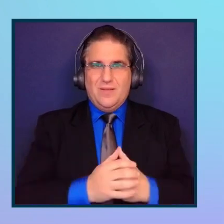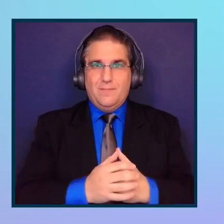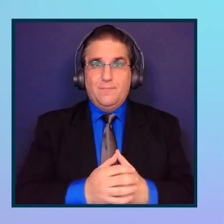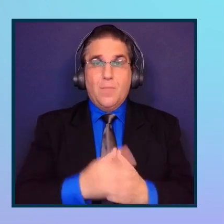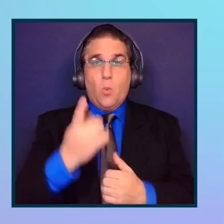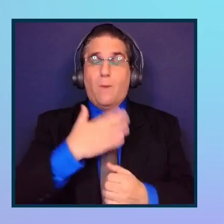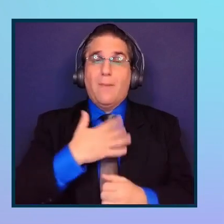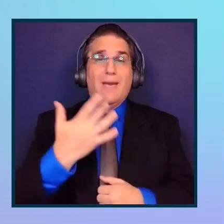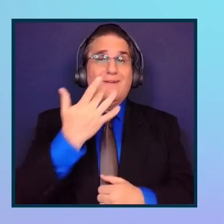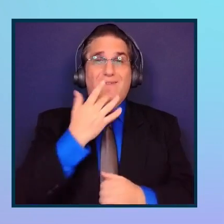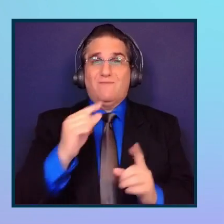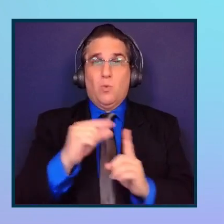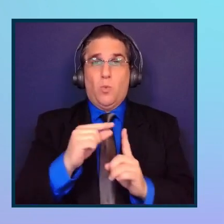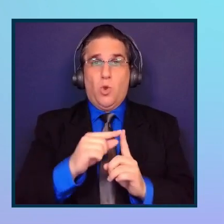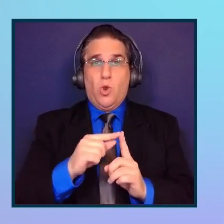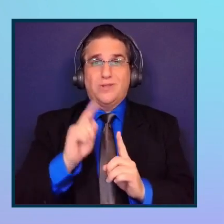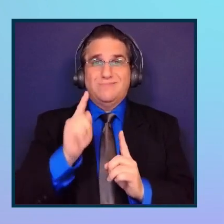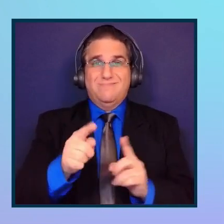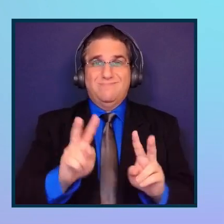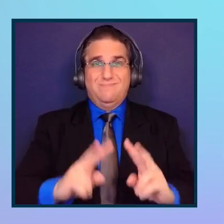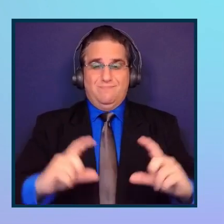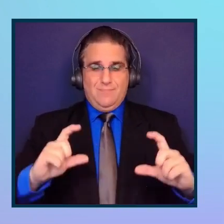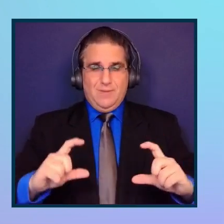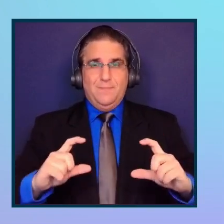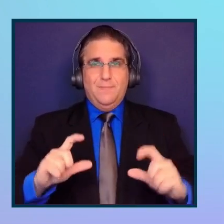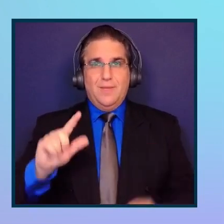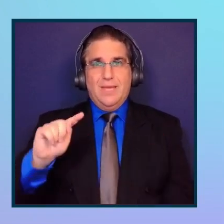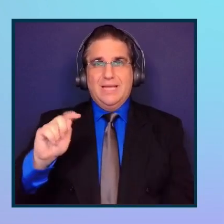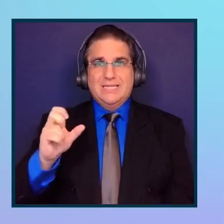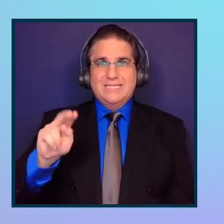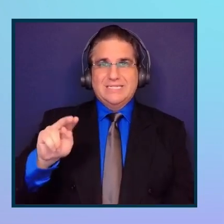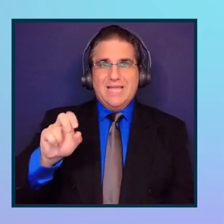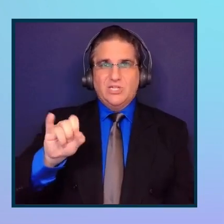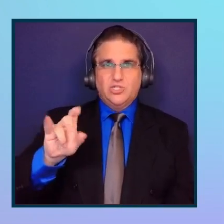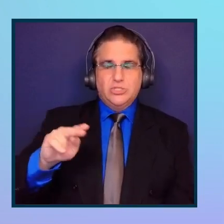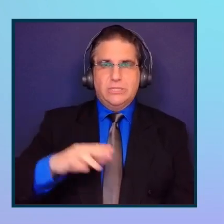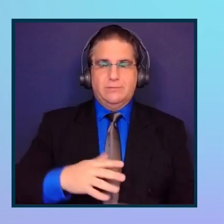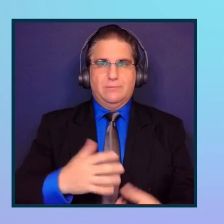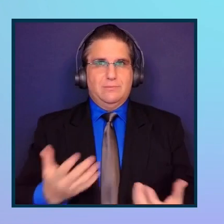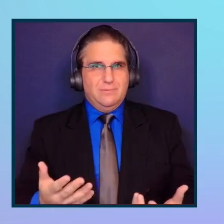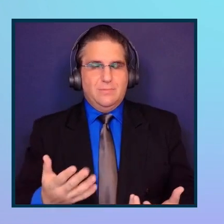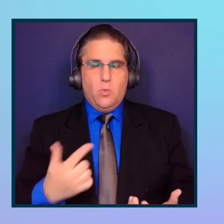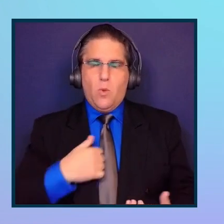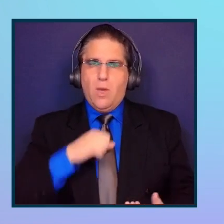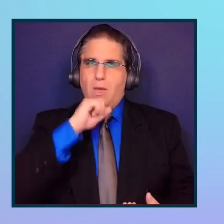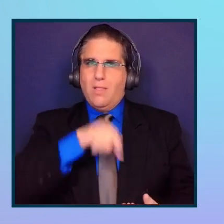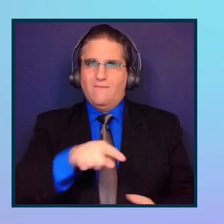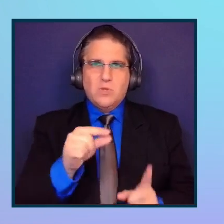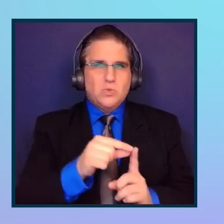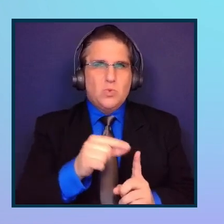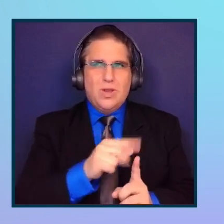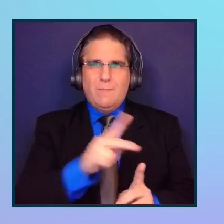This one makes people so uncomfortable when I talk about it and it makes people so uncomfortable when Liz creates it, and it's really important.